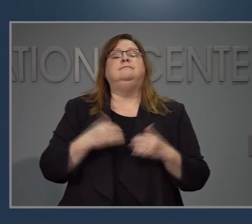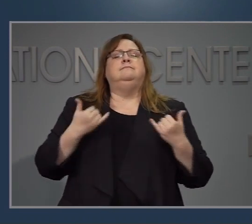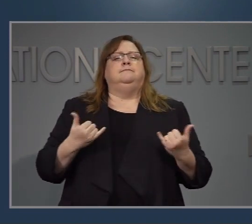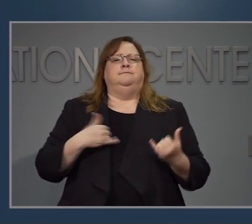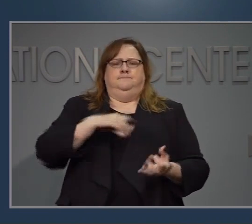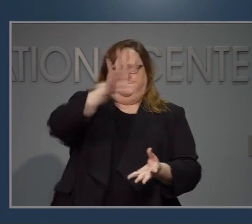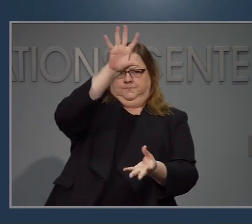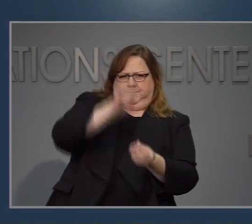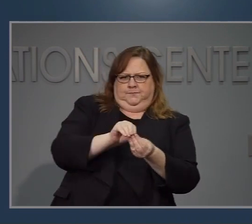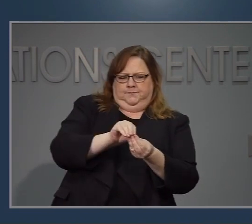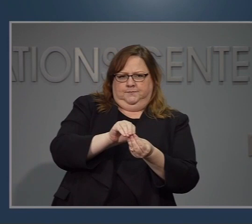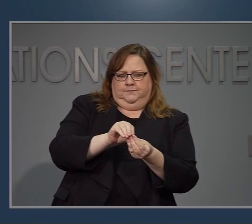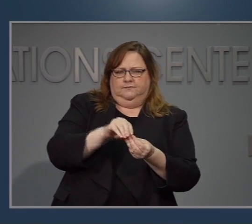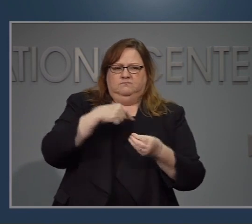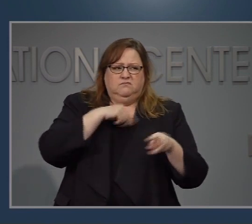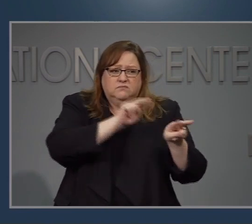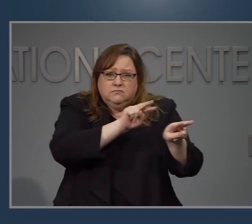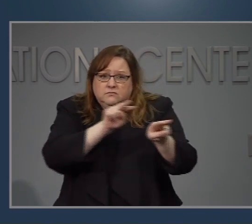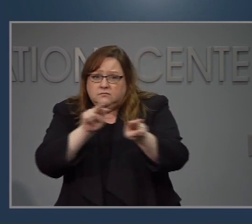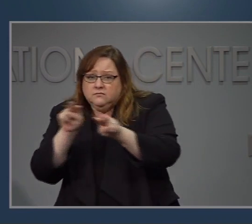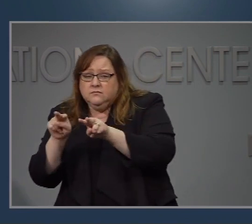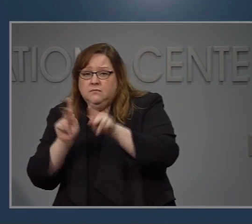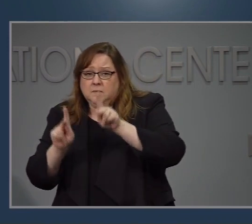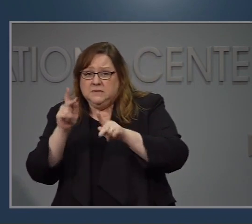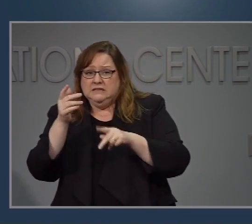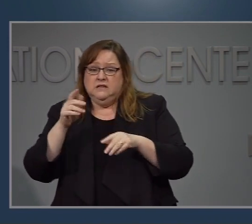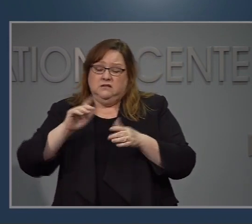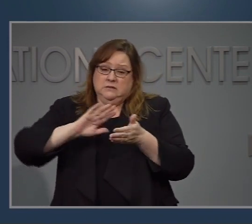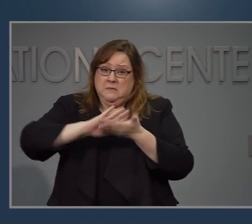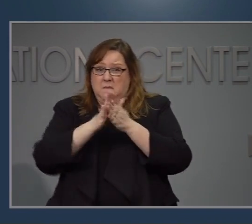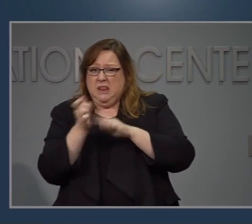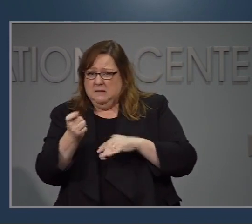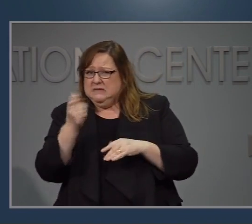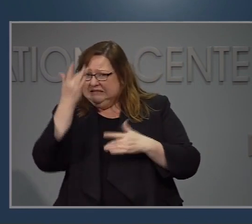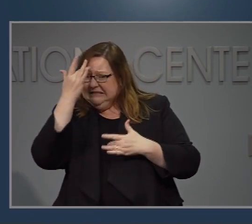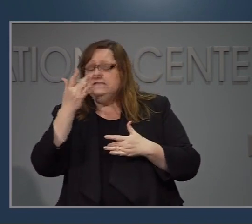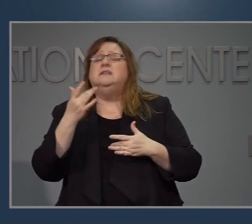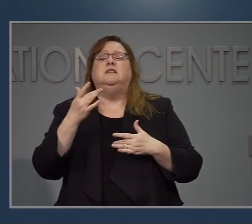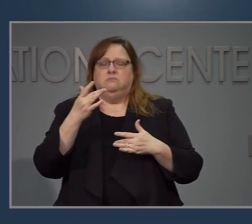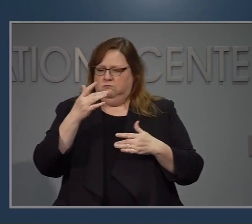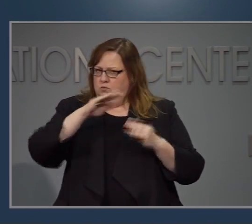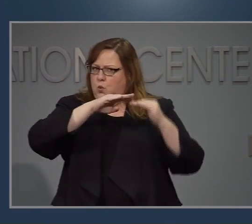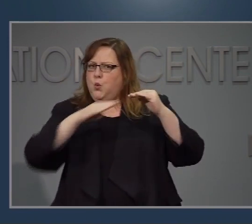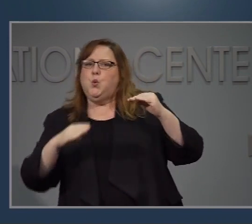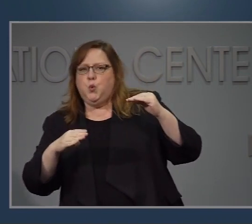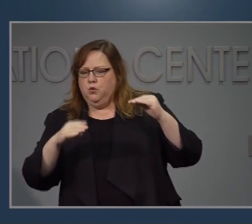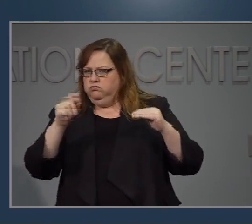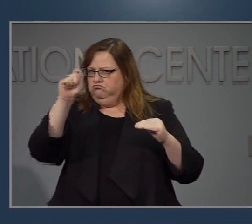MADE SIGNIFICANT PROGRESS EXPANDING TESTING RANGING FROM BETWEEN 8,000 TO OVER 12,000 TESTS A DAY THIS IS REALLY GOOD